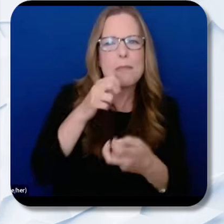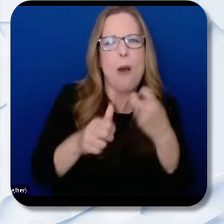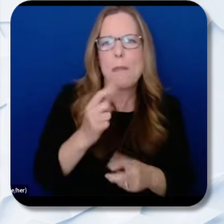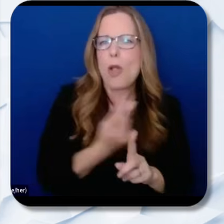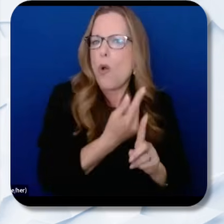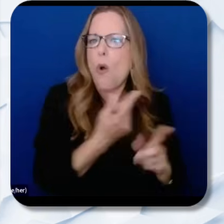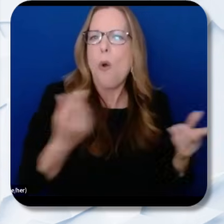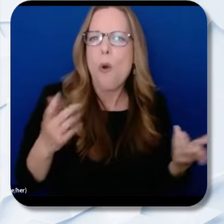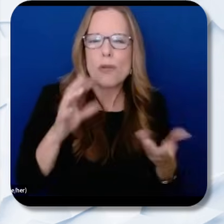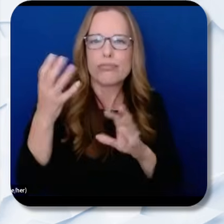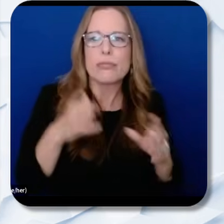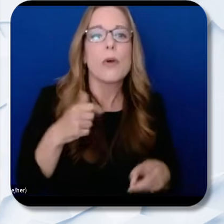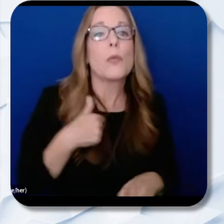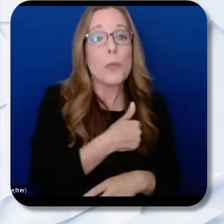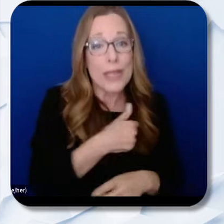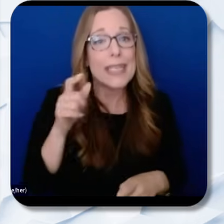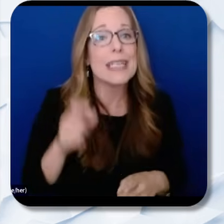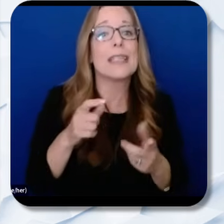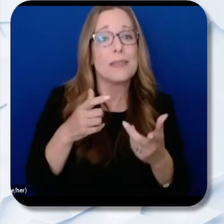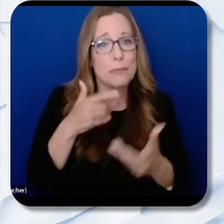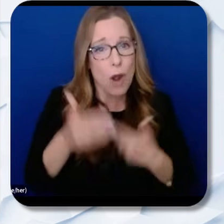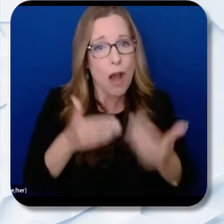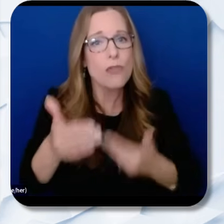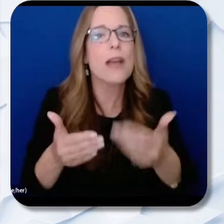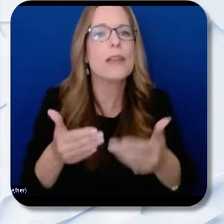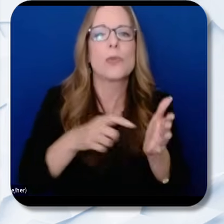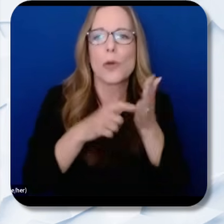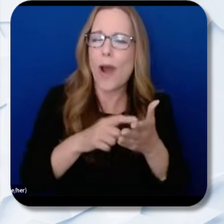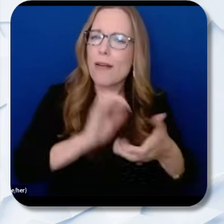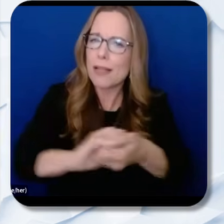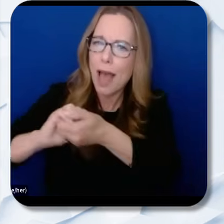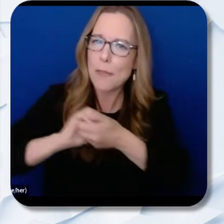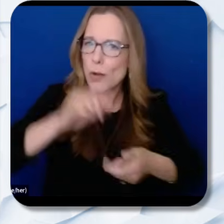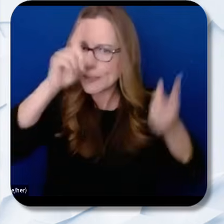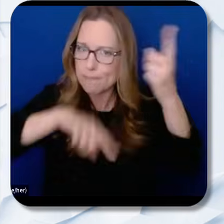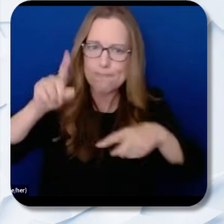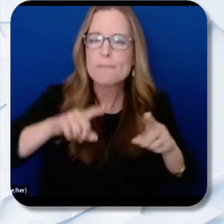When these systems work together, families are able to navigate services and more effectively.